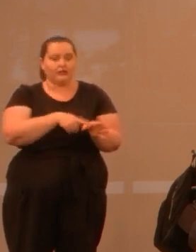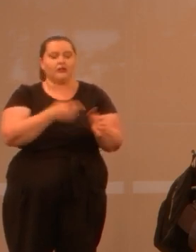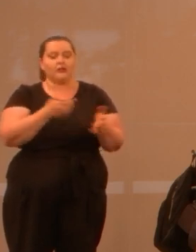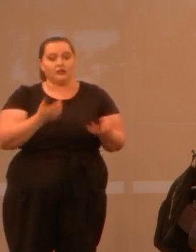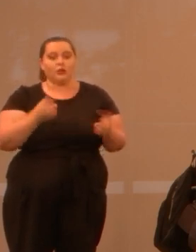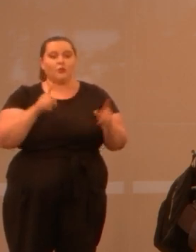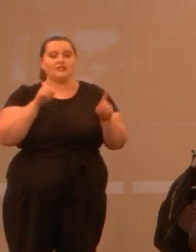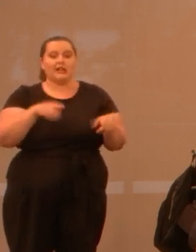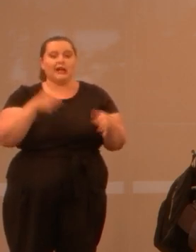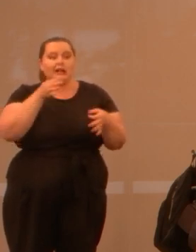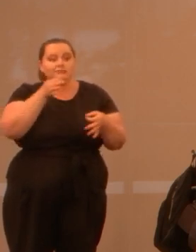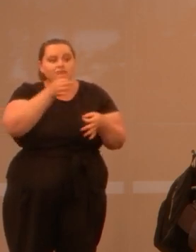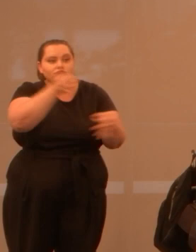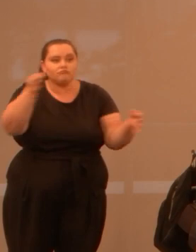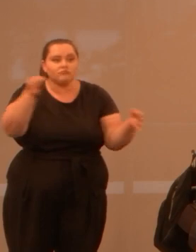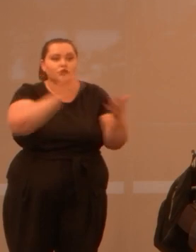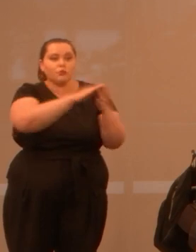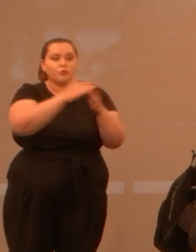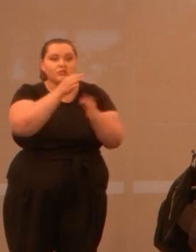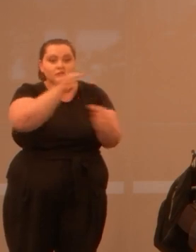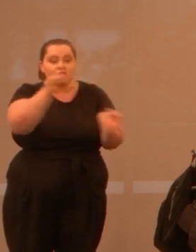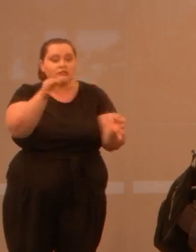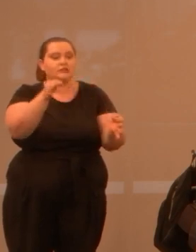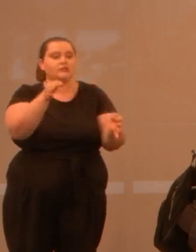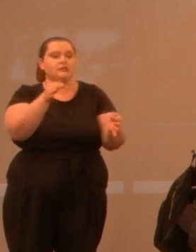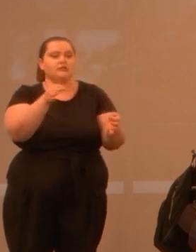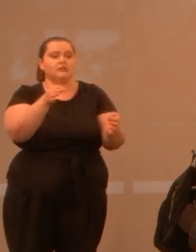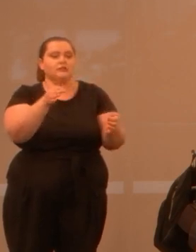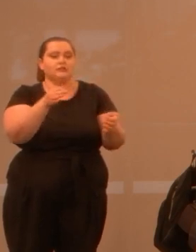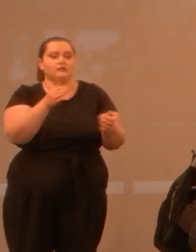conversation to talk to the community, we actually started having the community